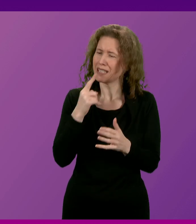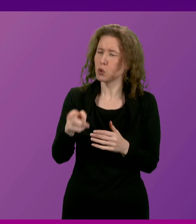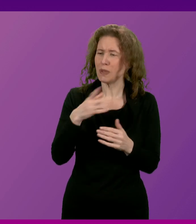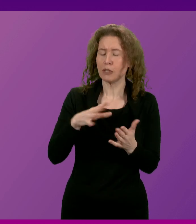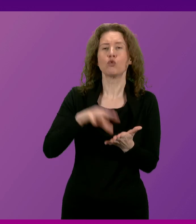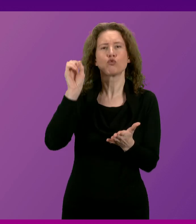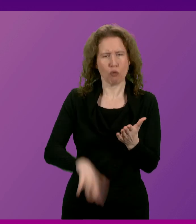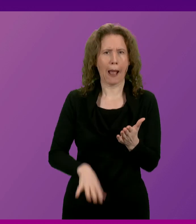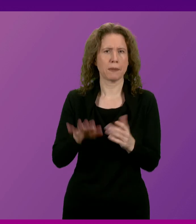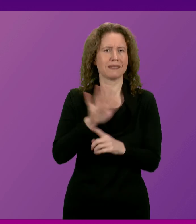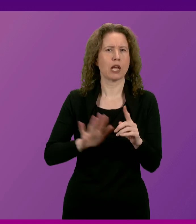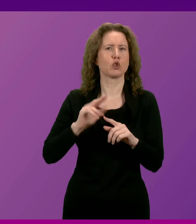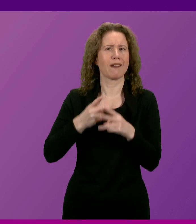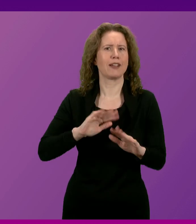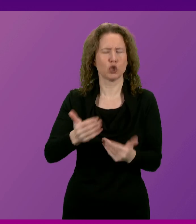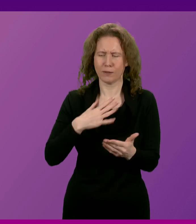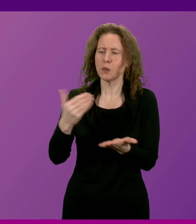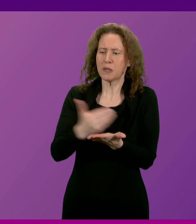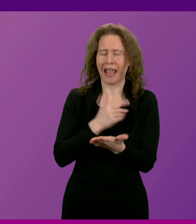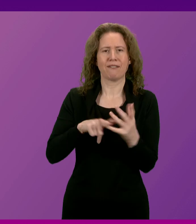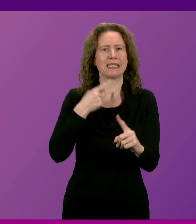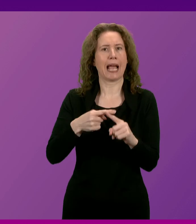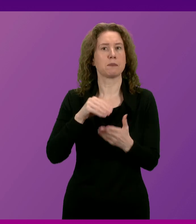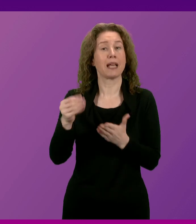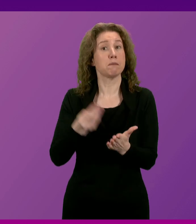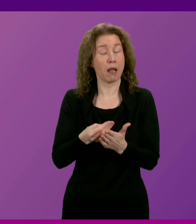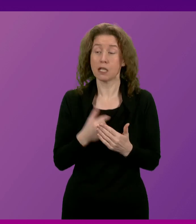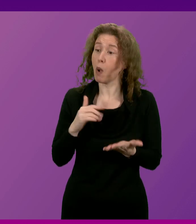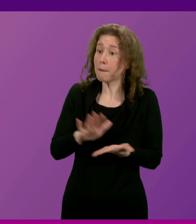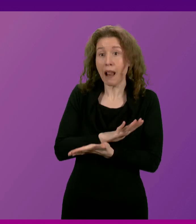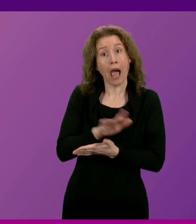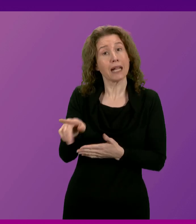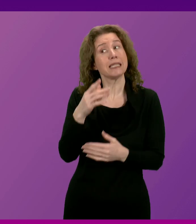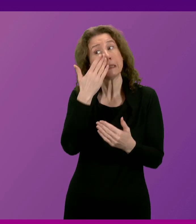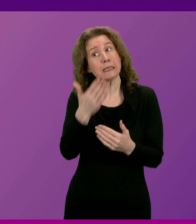to save taxpayers’ money. I am very glad that he seems to have listened